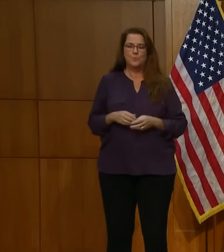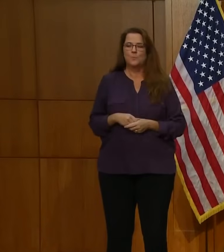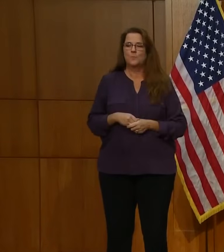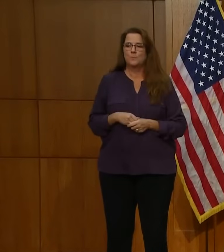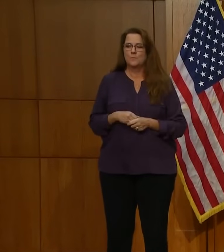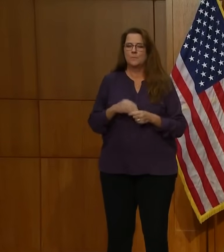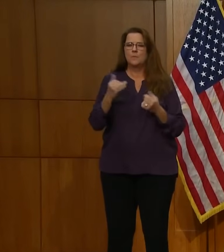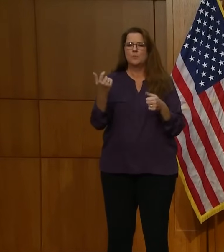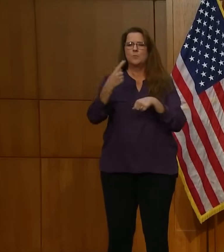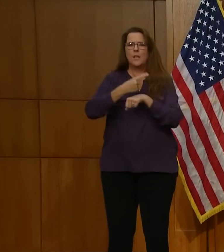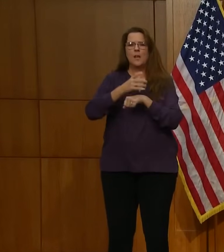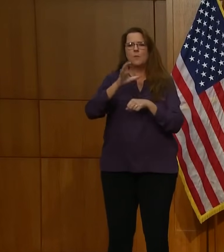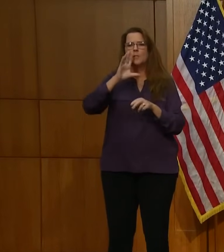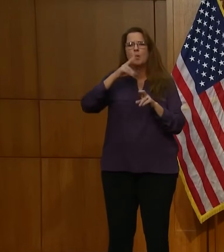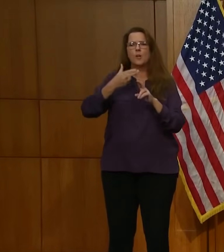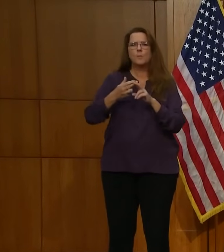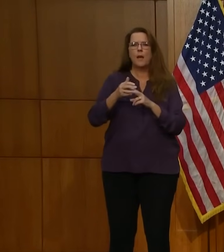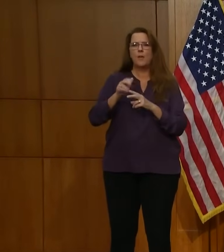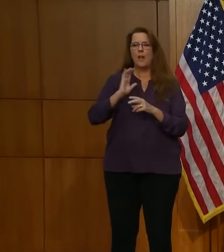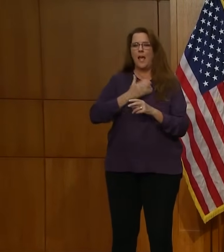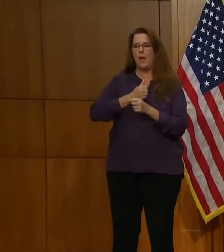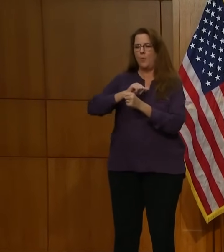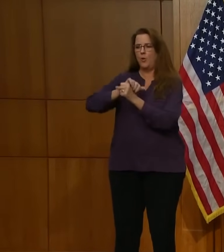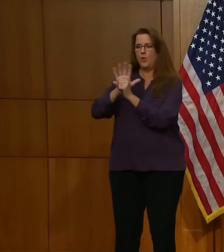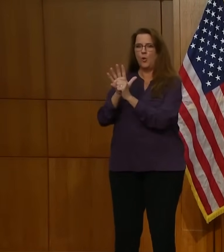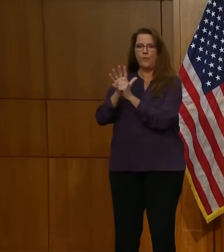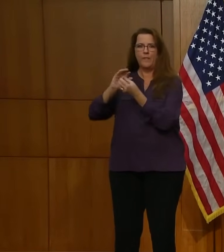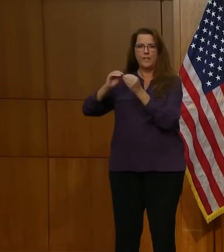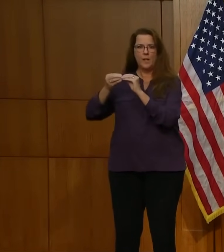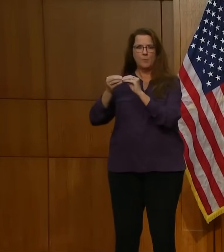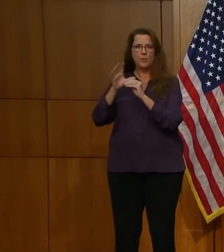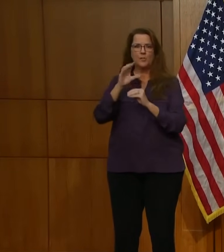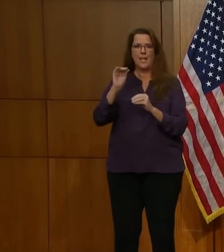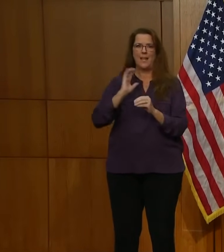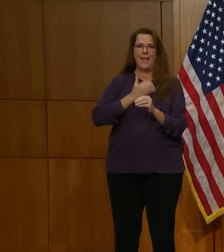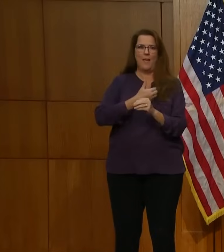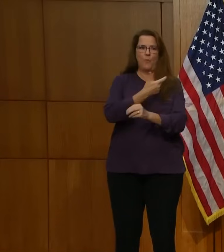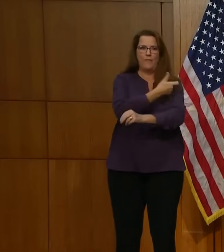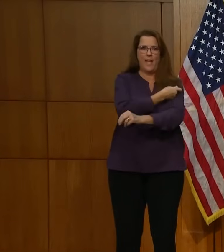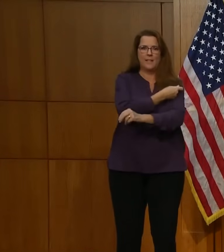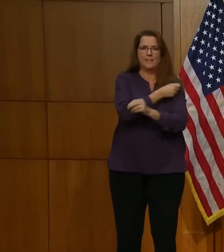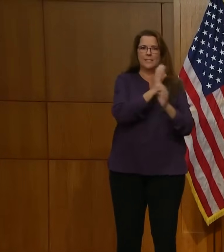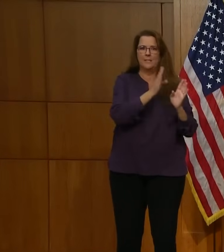THANKSGIVING AND HAPPY HOLIDAYS. TO ALL OF YOU TODAY, I WANT TO TALK ABOUT VIRGINIA'S COVID